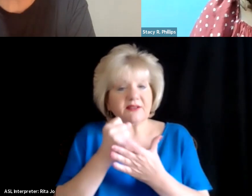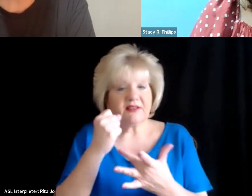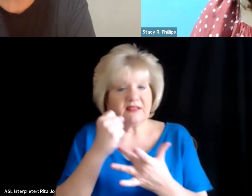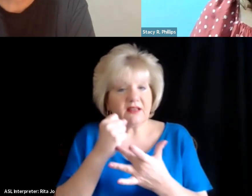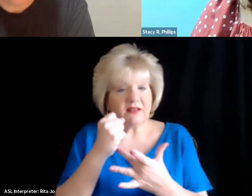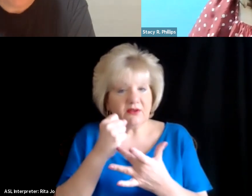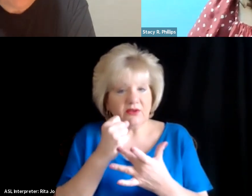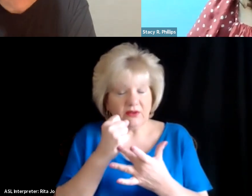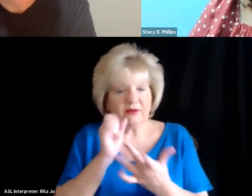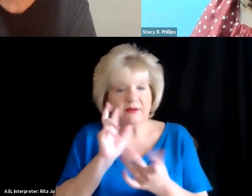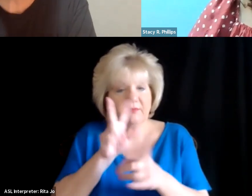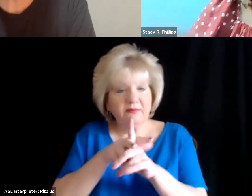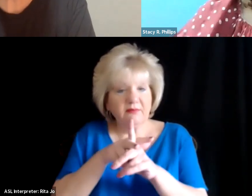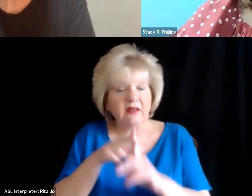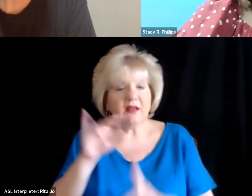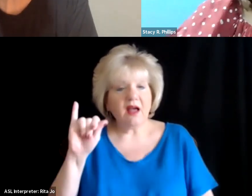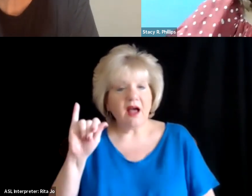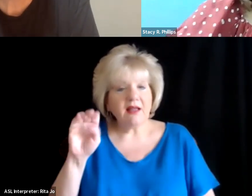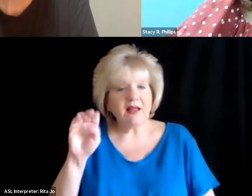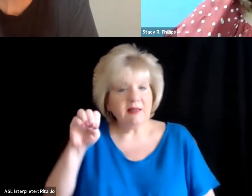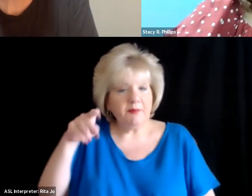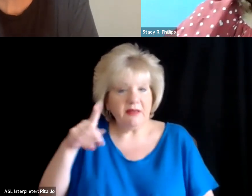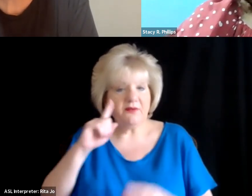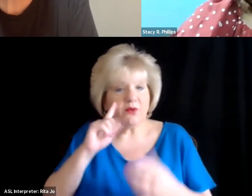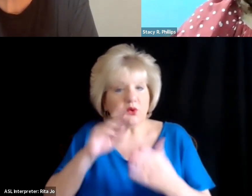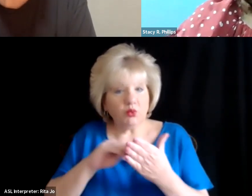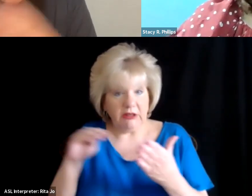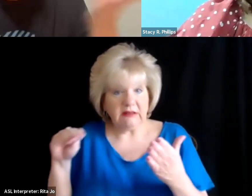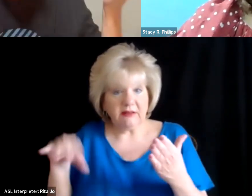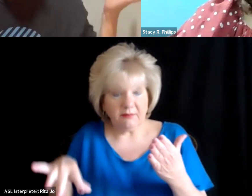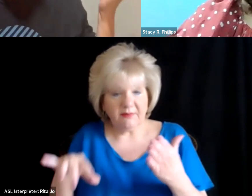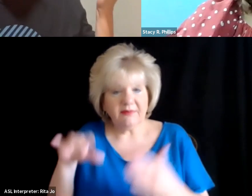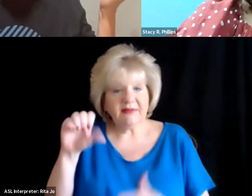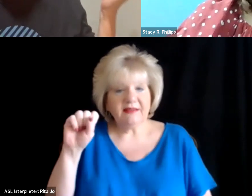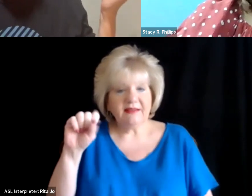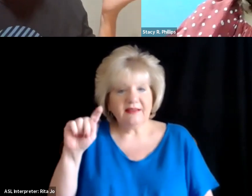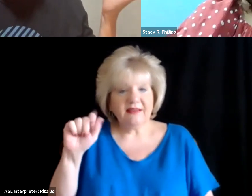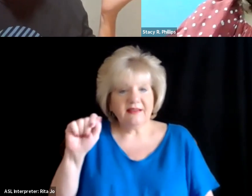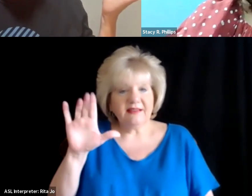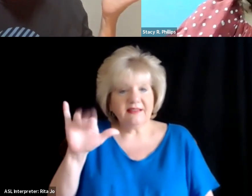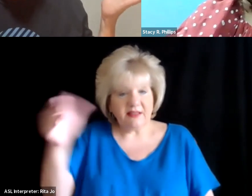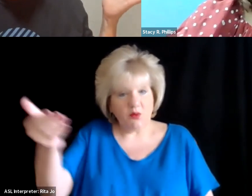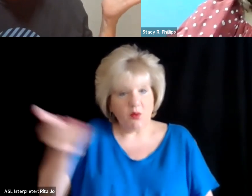IEPs for students, and Stacy, welcome to disability pride,